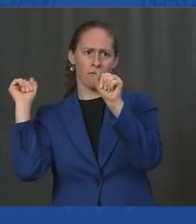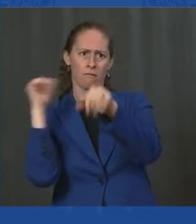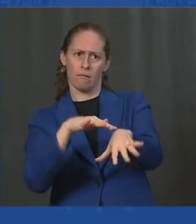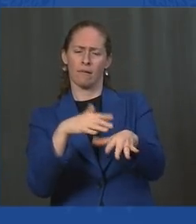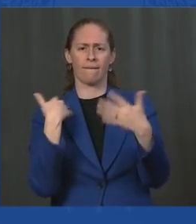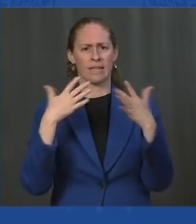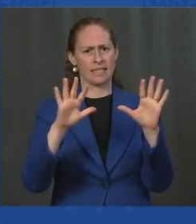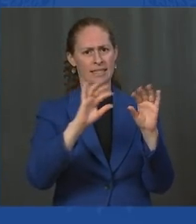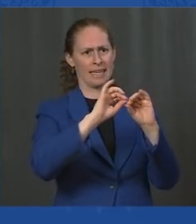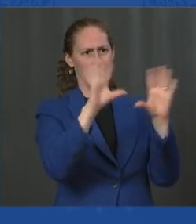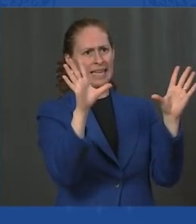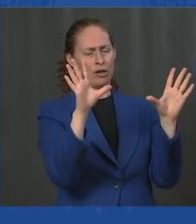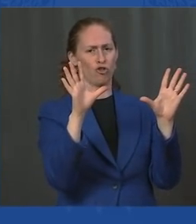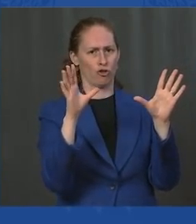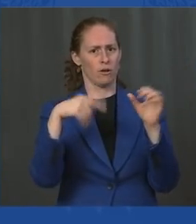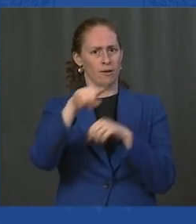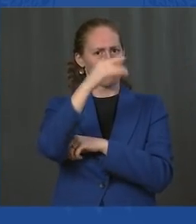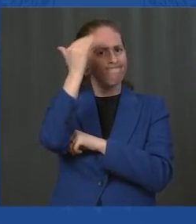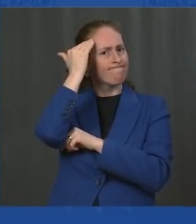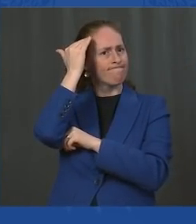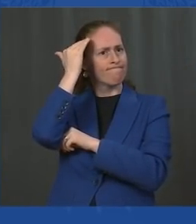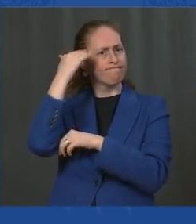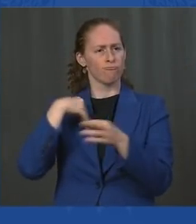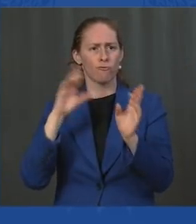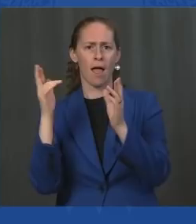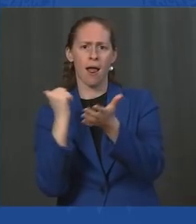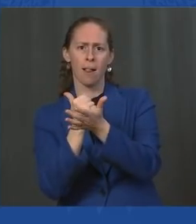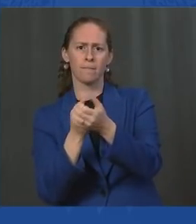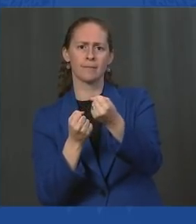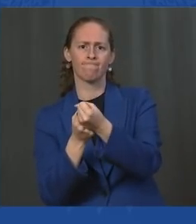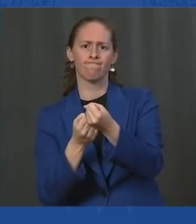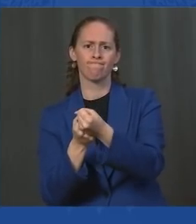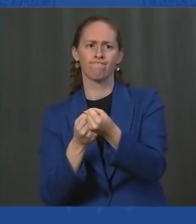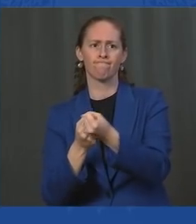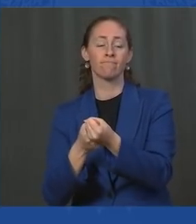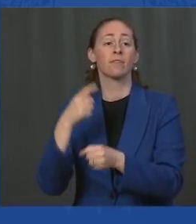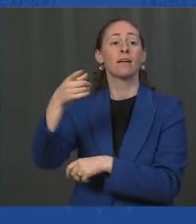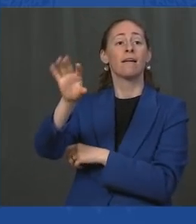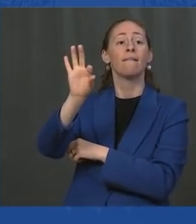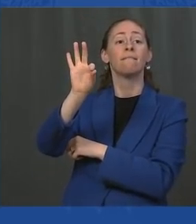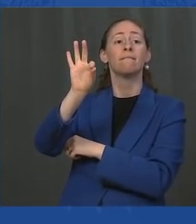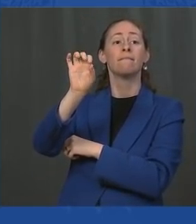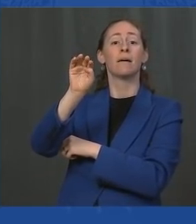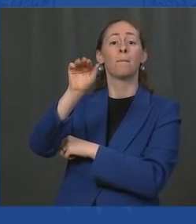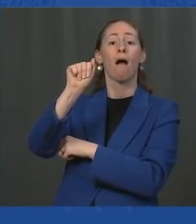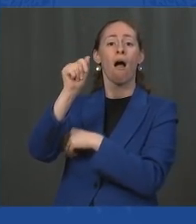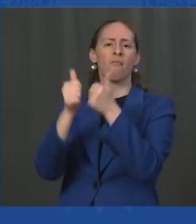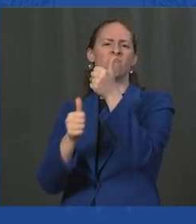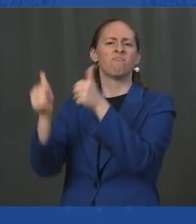In fact, our FEMA Director -- Administrator -- (coughs) -- excuse me -- Deanne Criswell will --